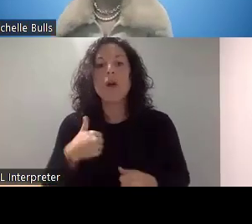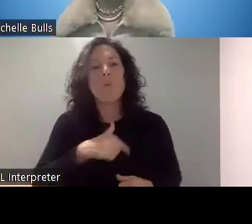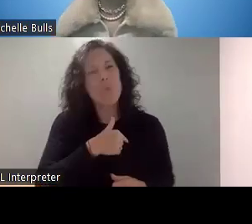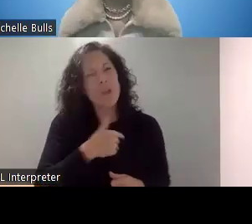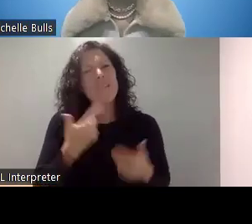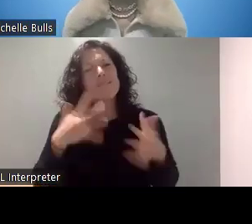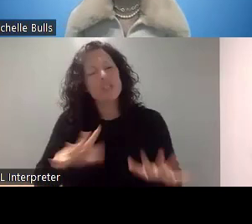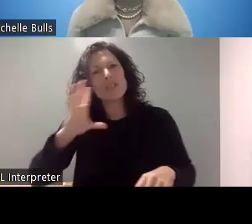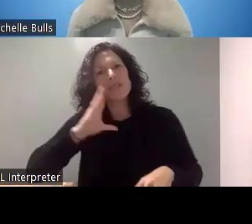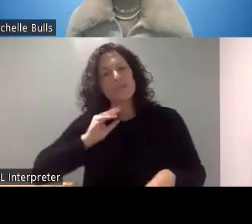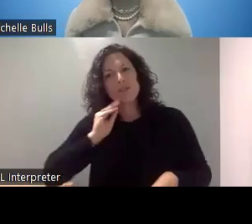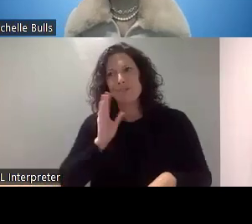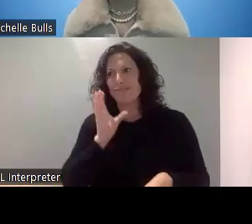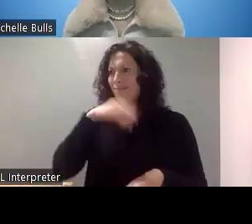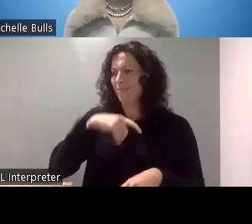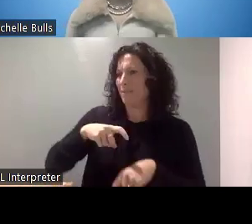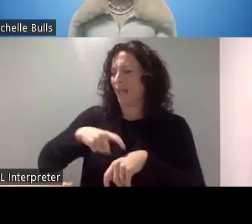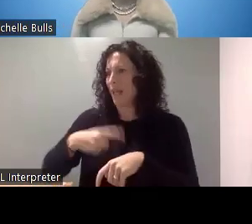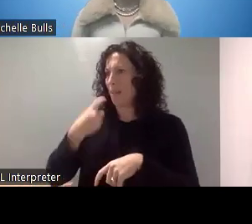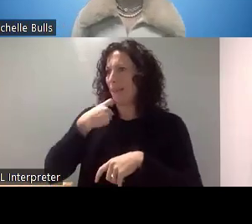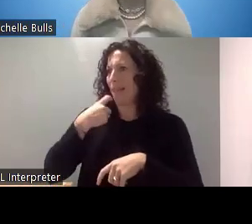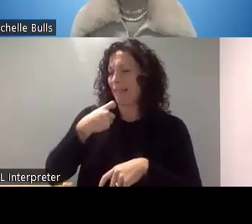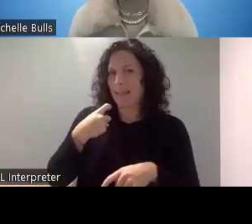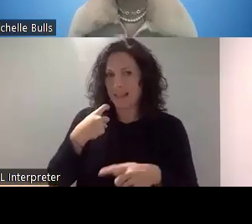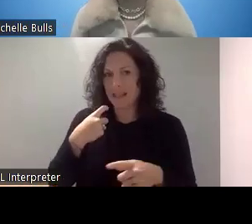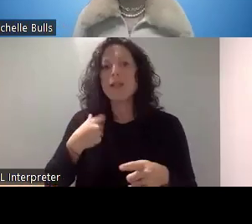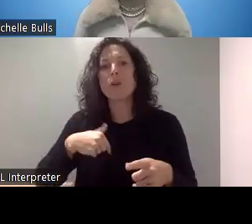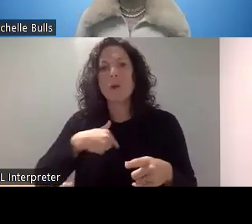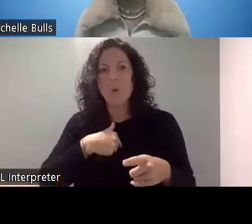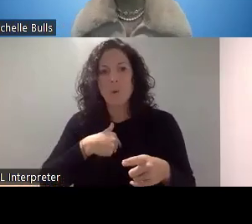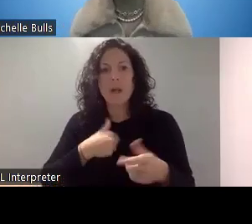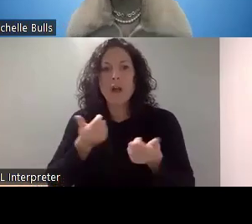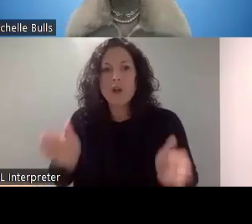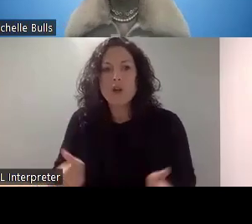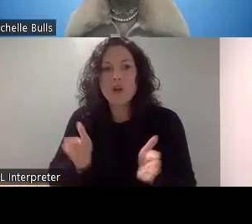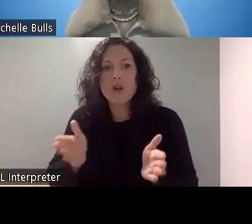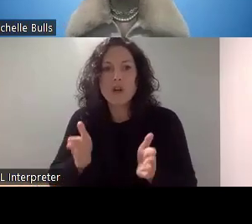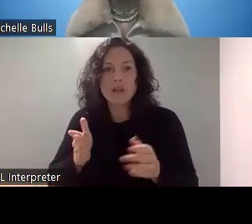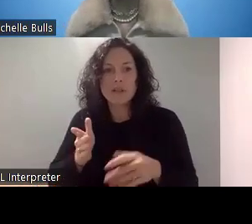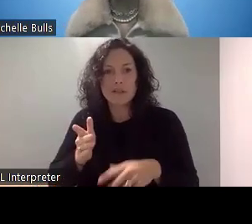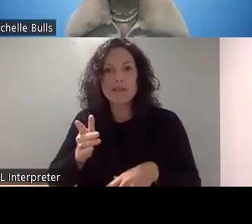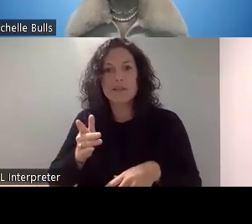for award management lately, and so we are really encouraging our applicants